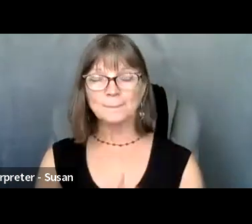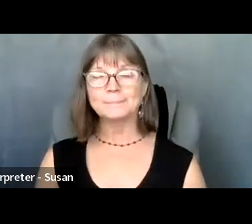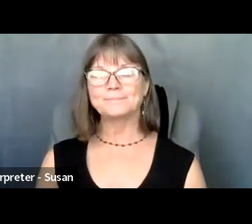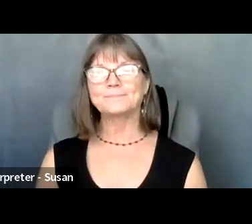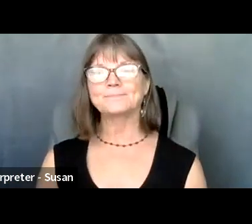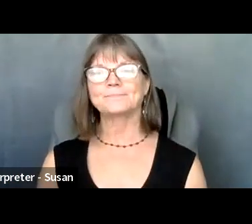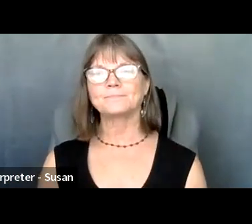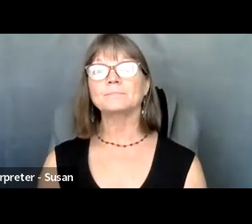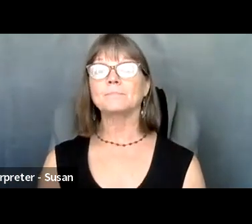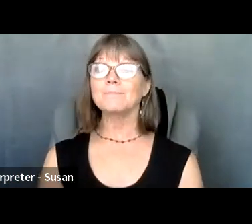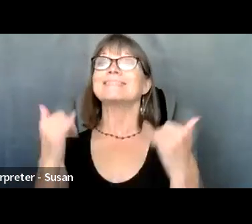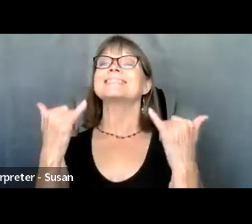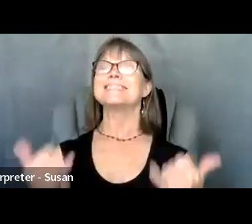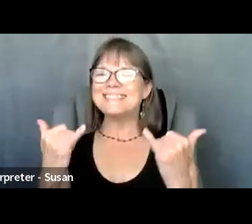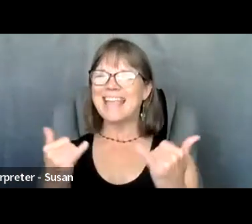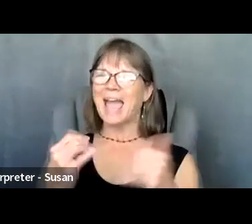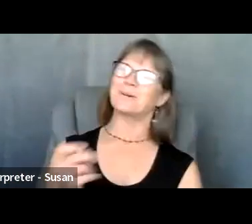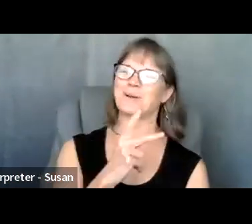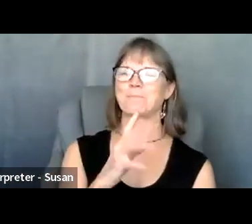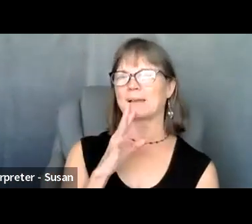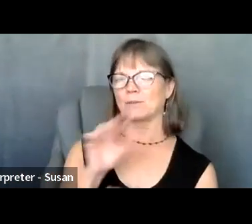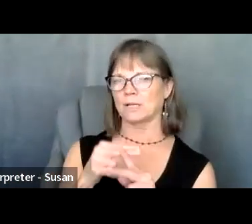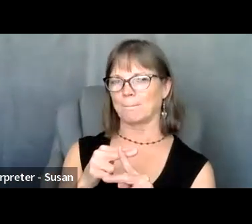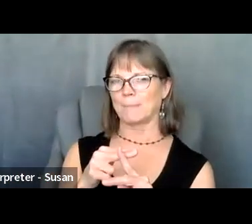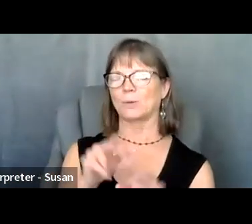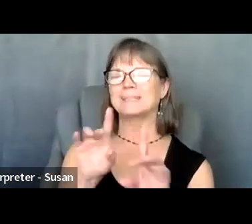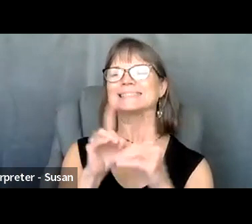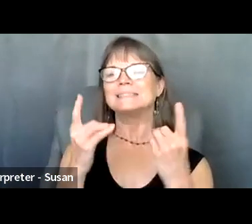Kelly Crosbie (she/her): So now i'm going to go back up to talking about departmental priorities.